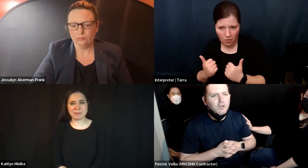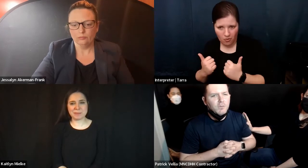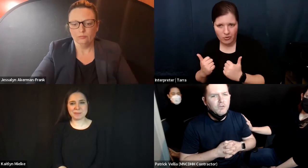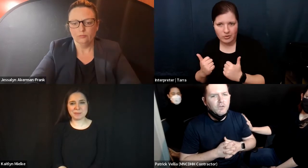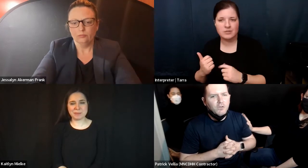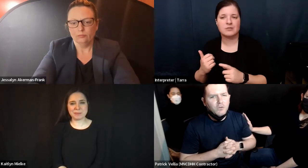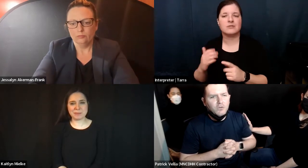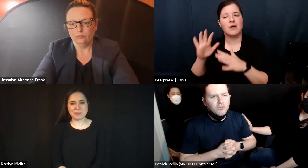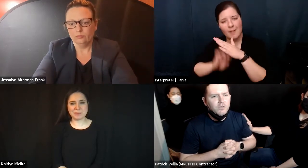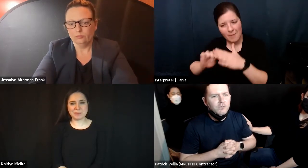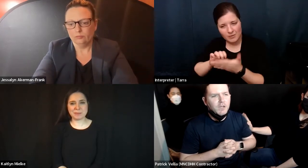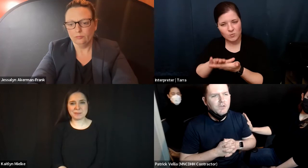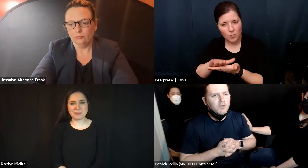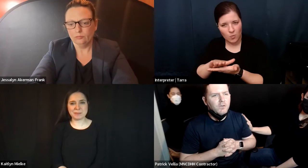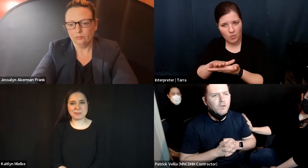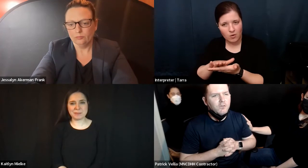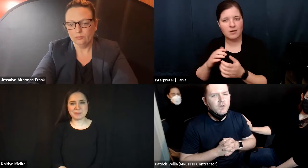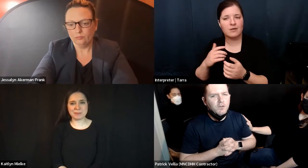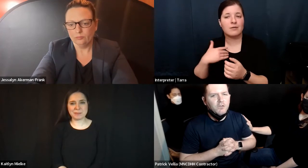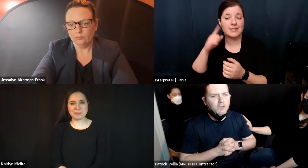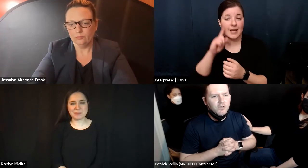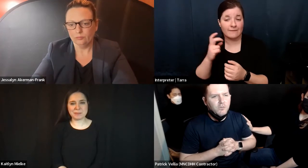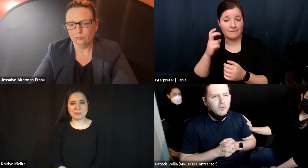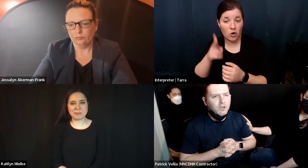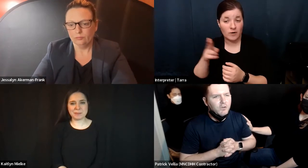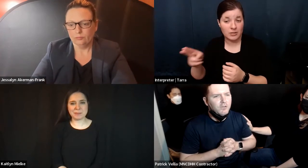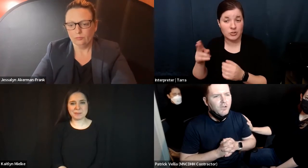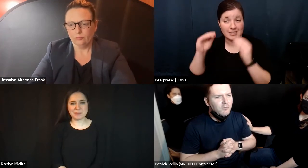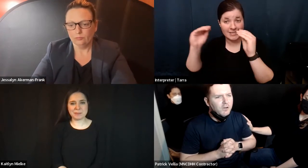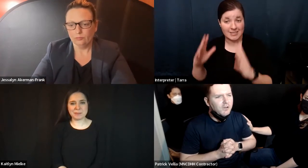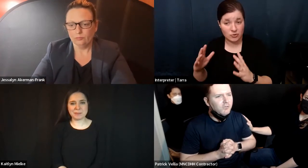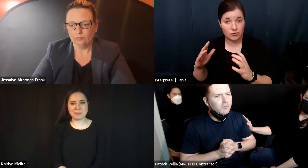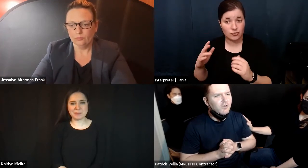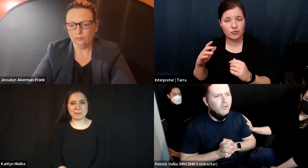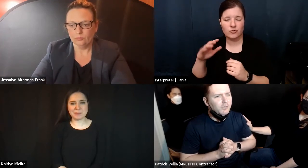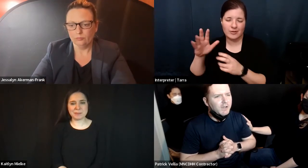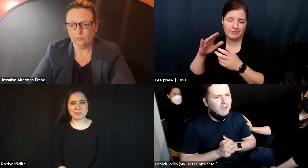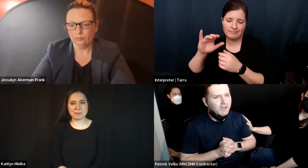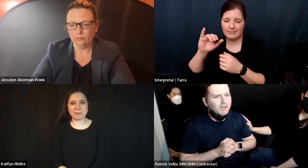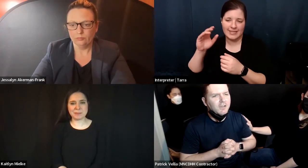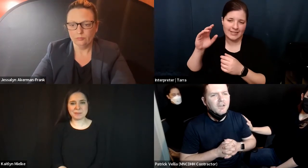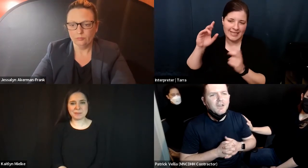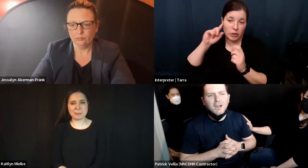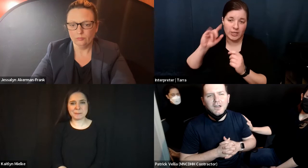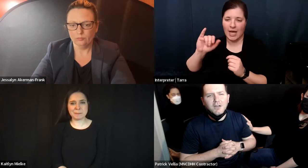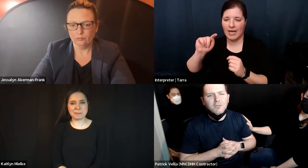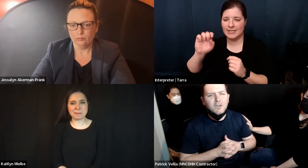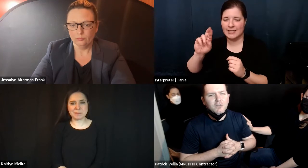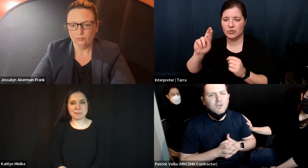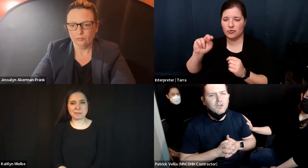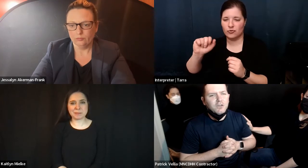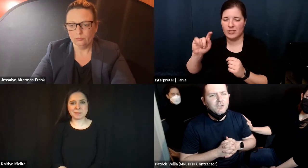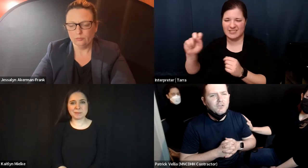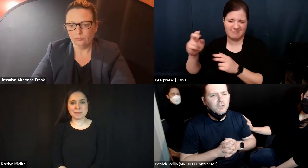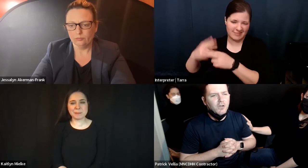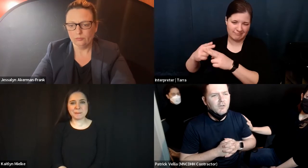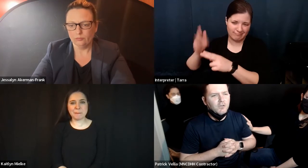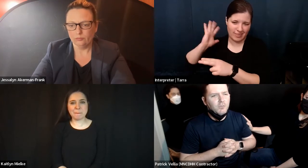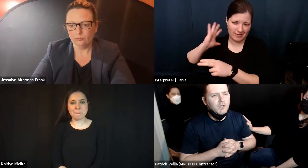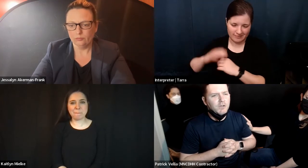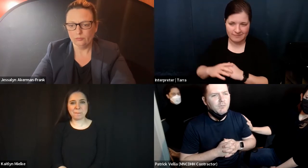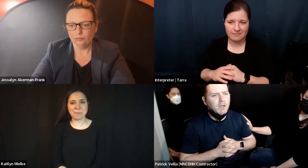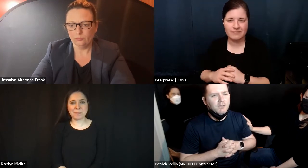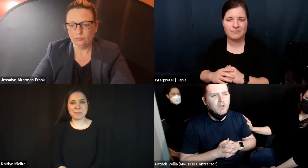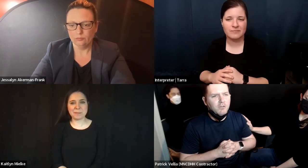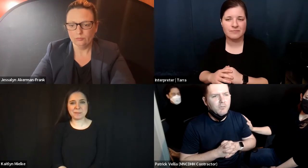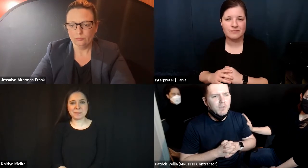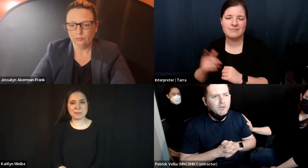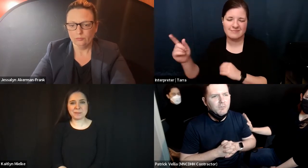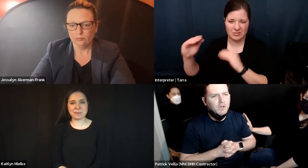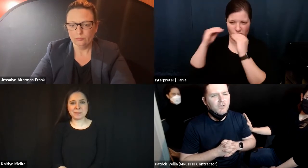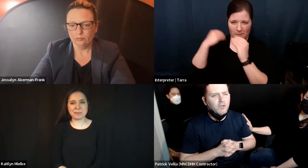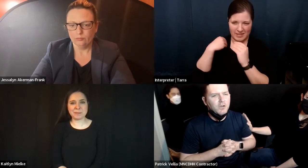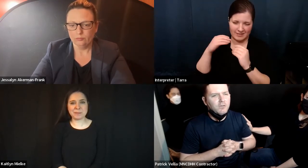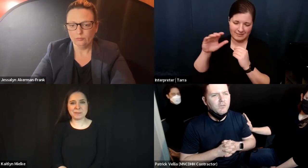And diagnosed with hearing loss at 4.